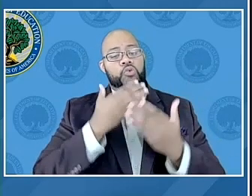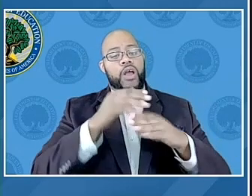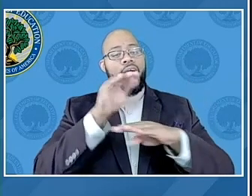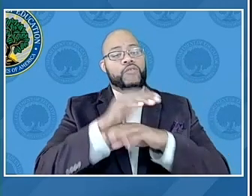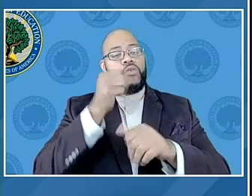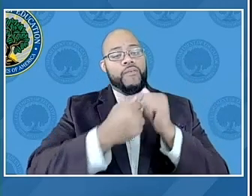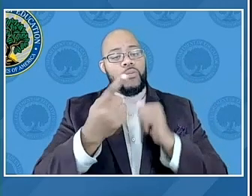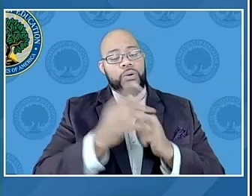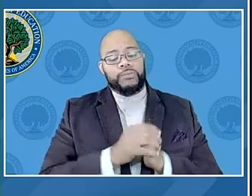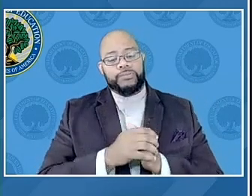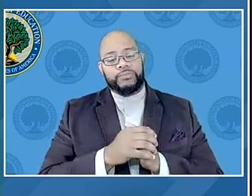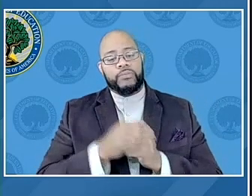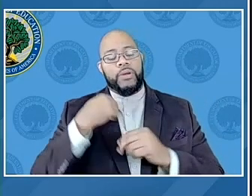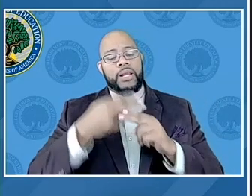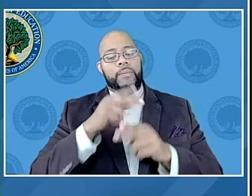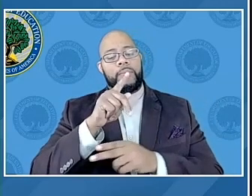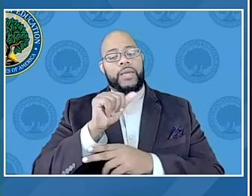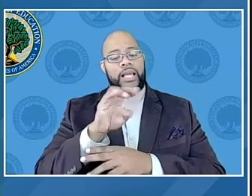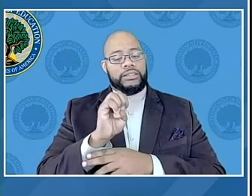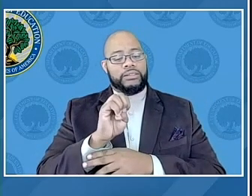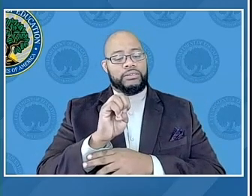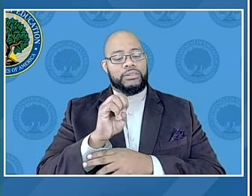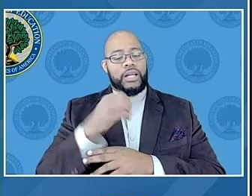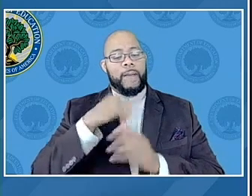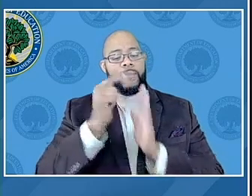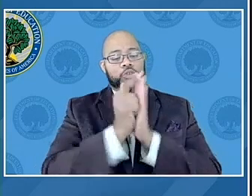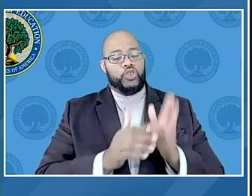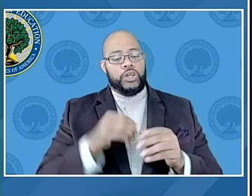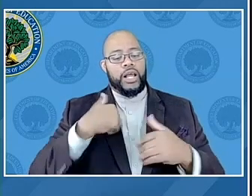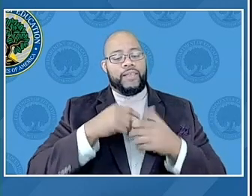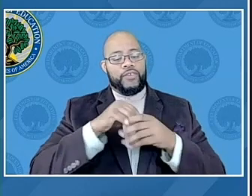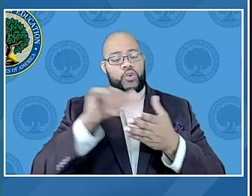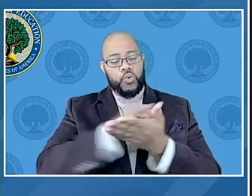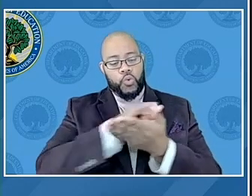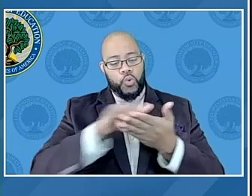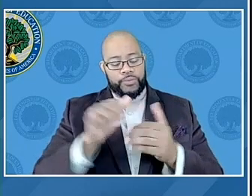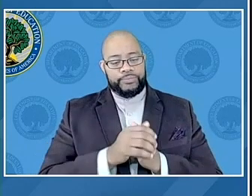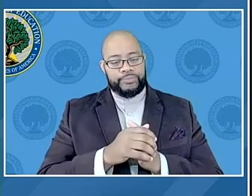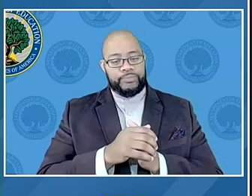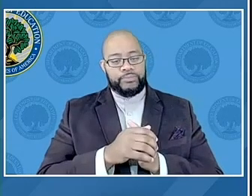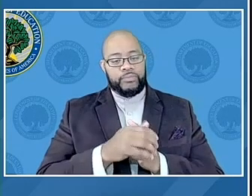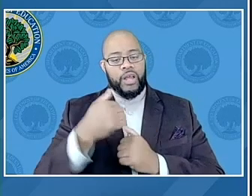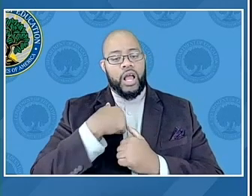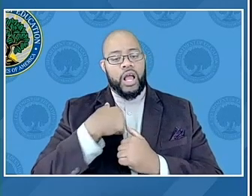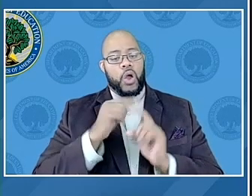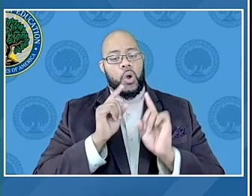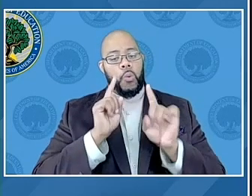My name is Kate Maguire Tedrick. I'm an attorney. I live in New York. I went to law school.